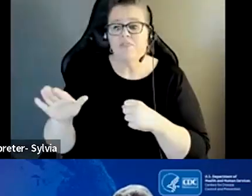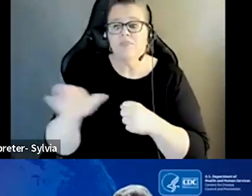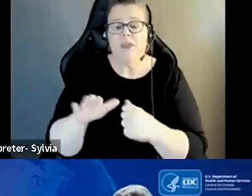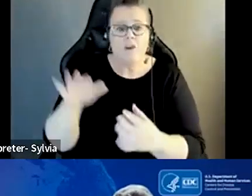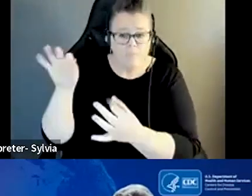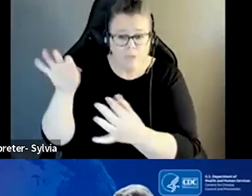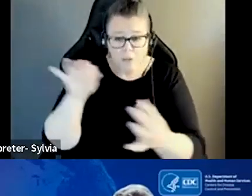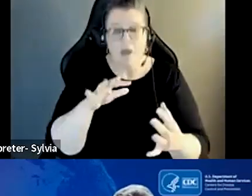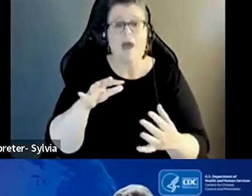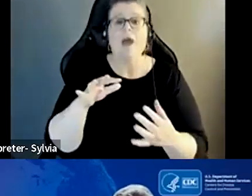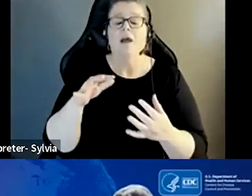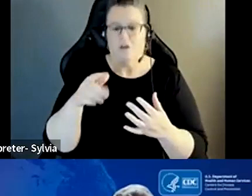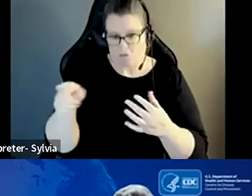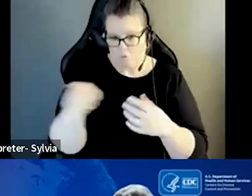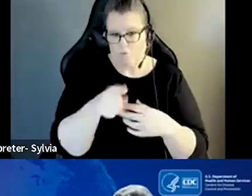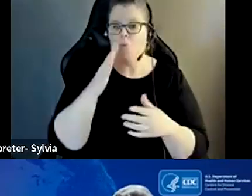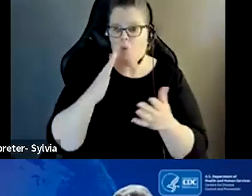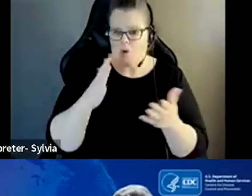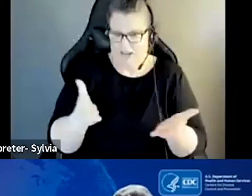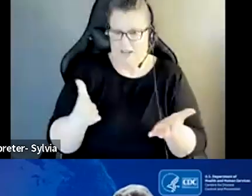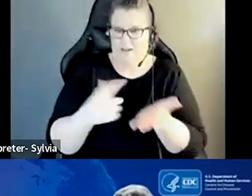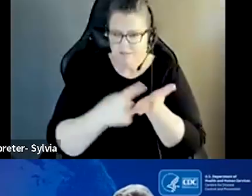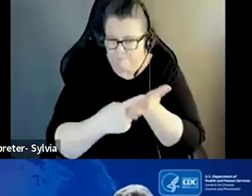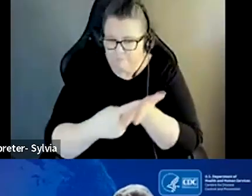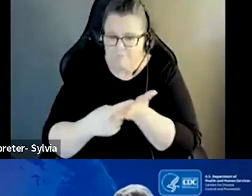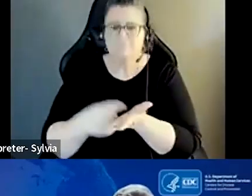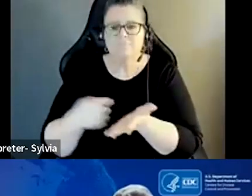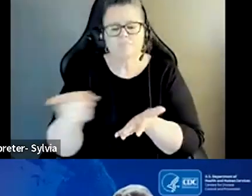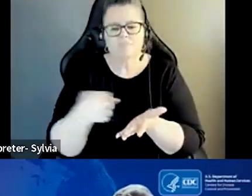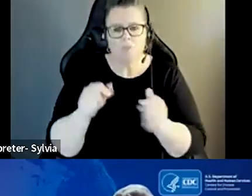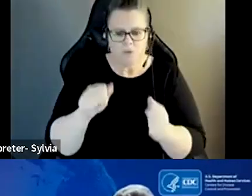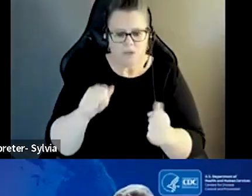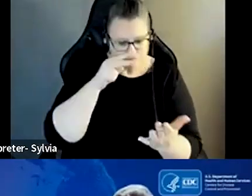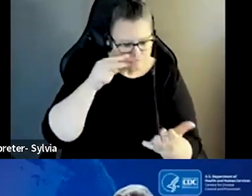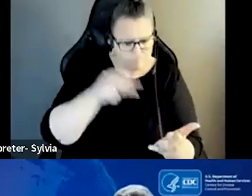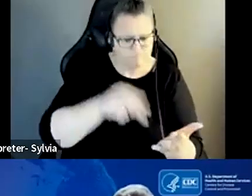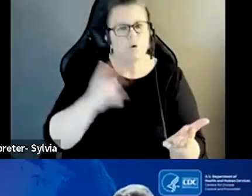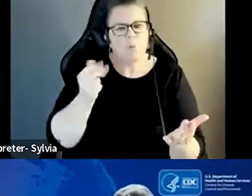at later meetings, where we will devote time to dive into the questions that came up through this effort.